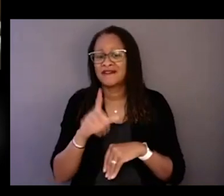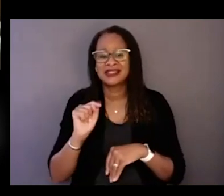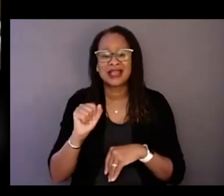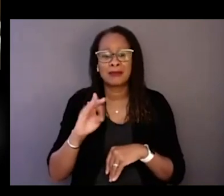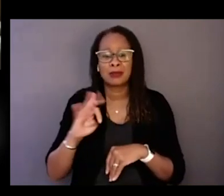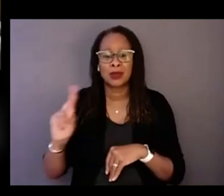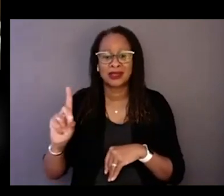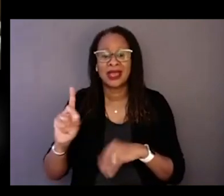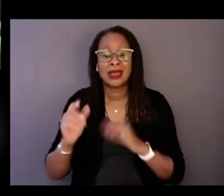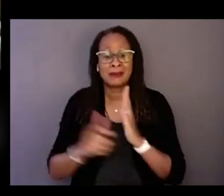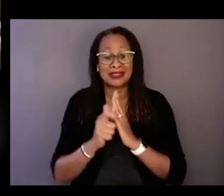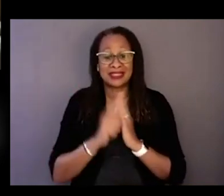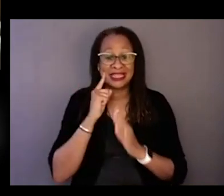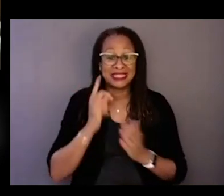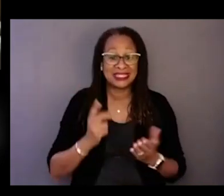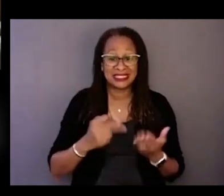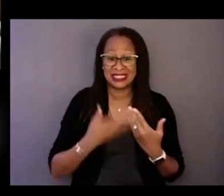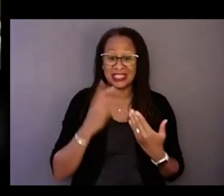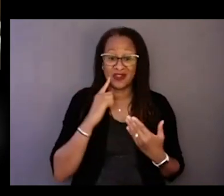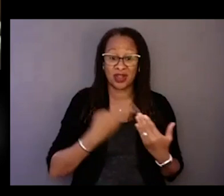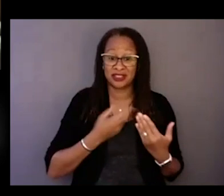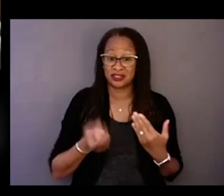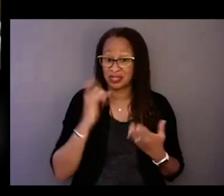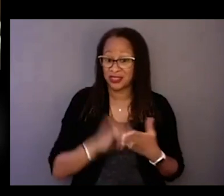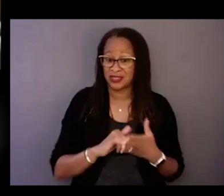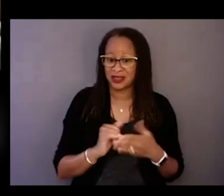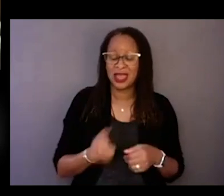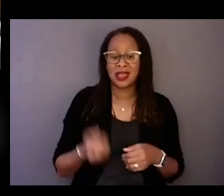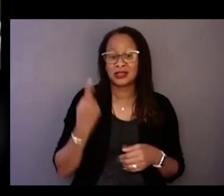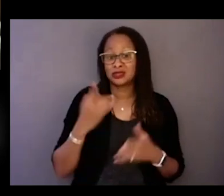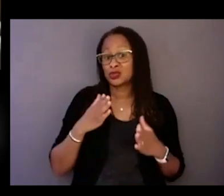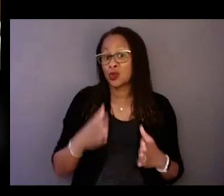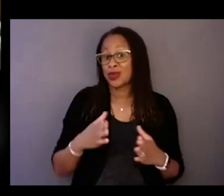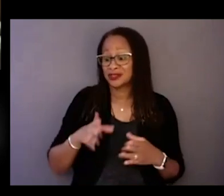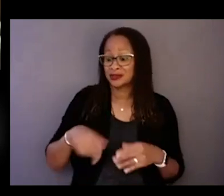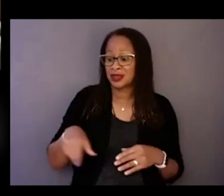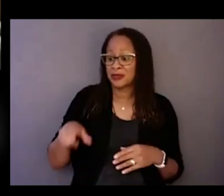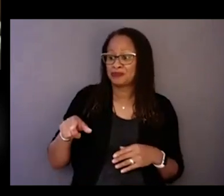It's so easy for us to understand that and to understand the ways in which probably